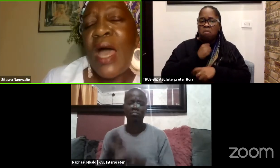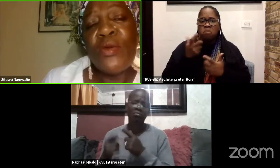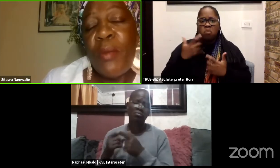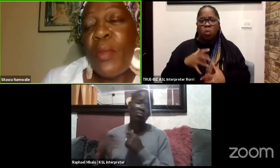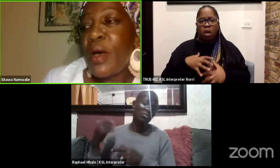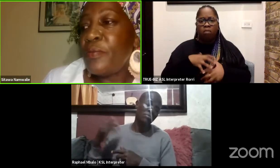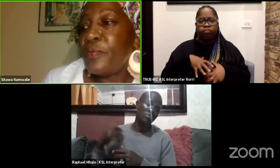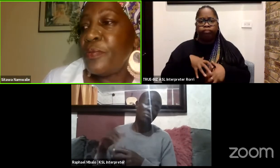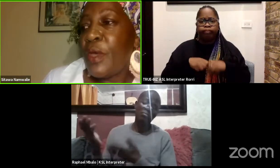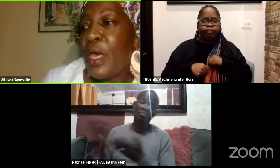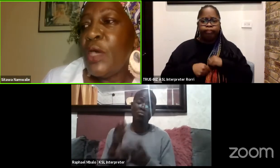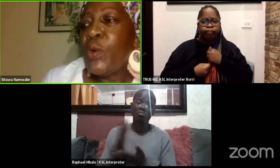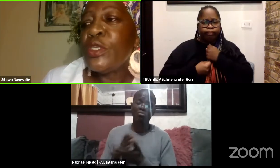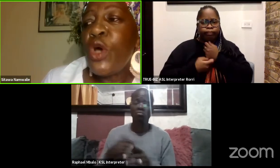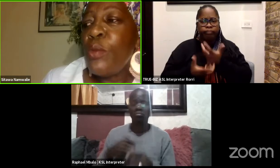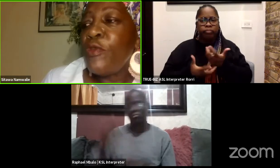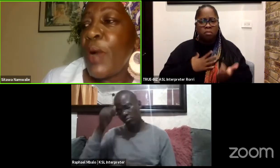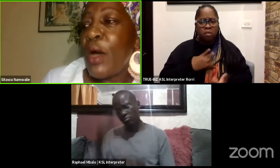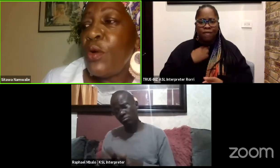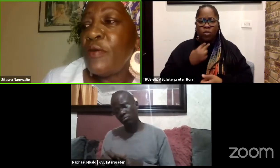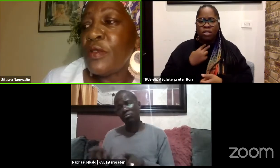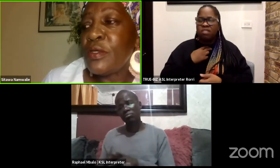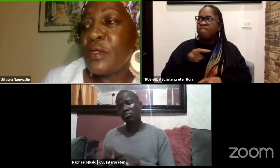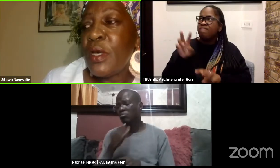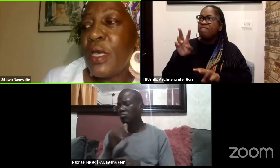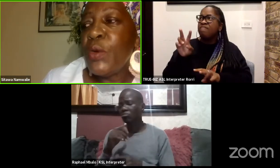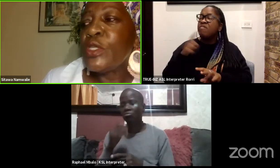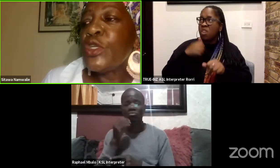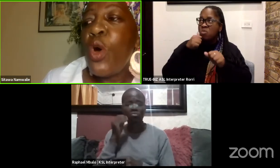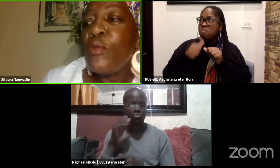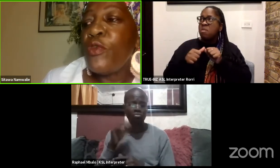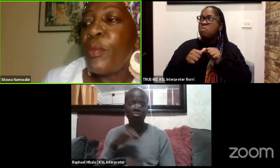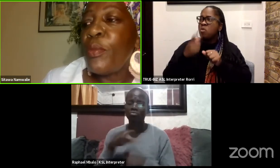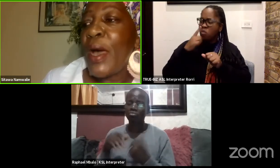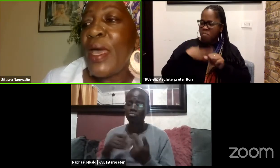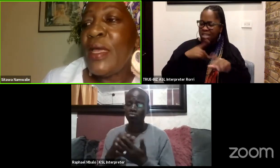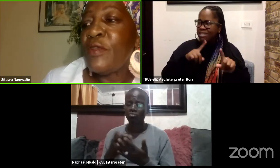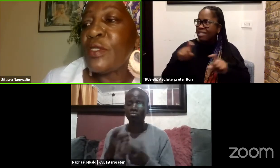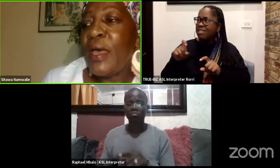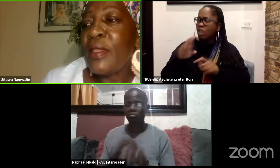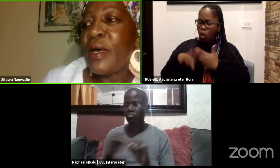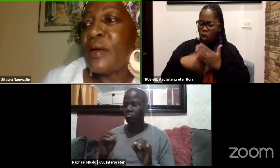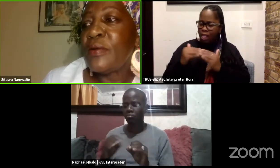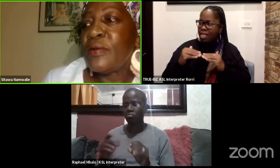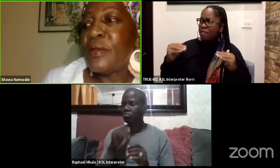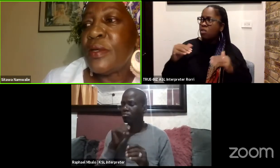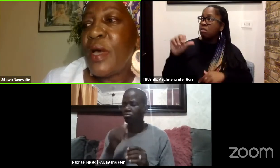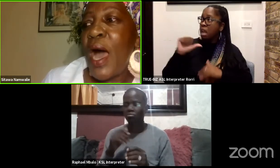I remember, he wasn't home for my O Levels, He wasn't home for my A Levels either.